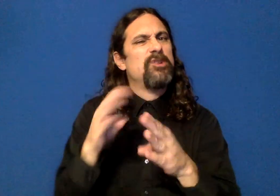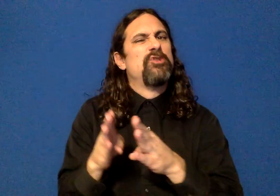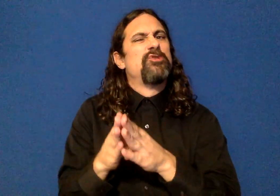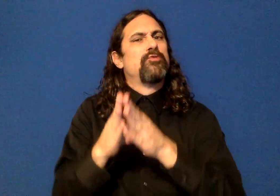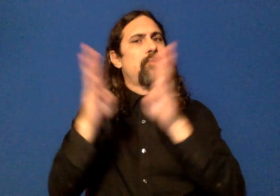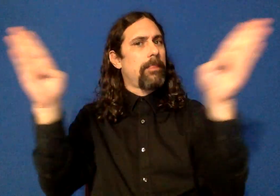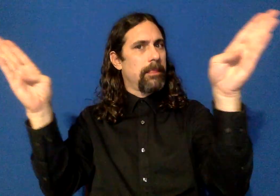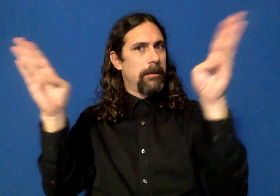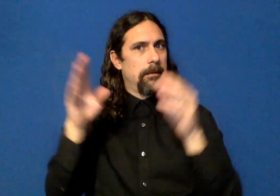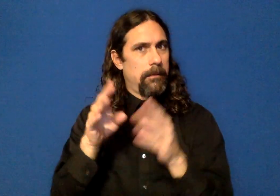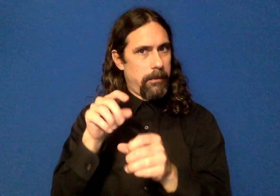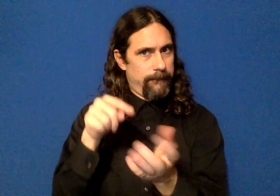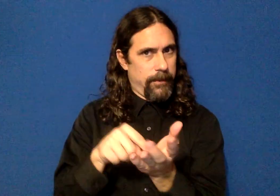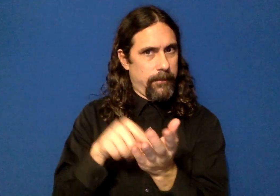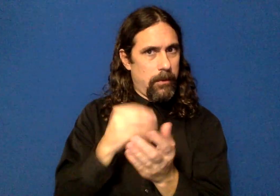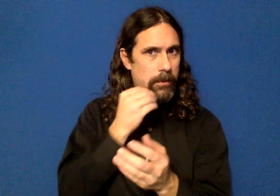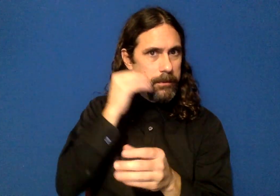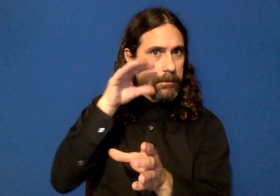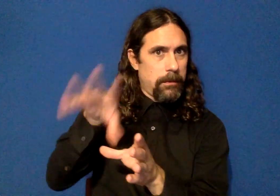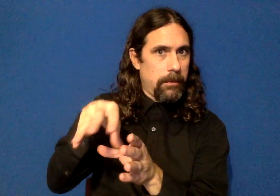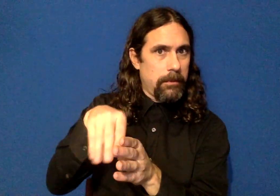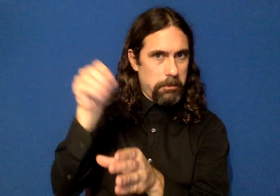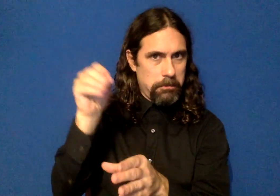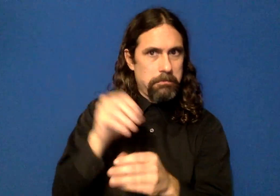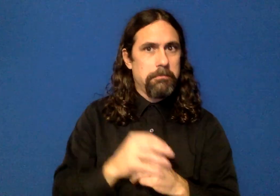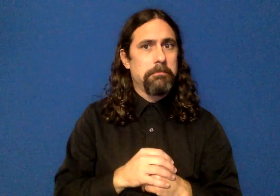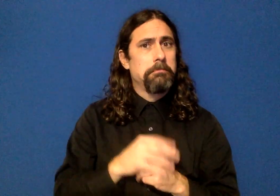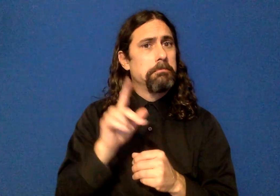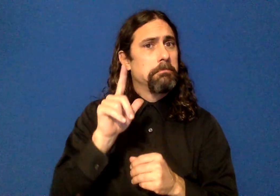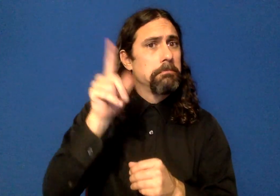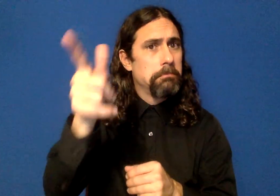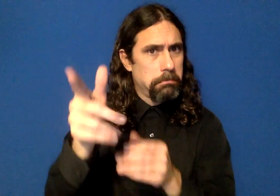affordable housing lottery and request reasonable accommodations